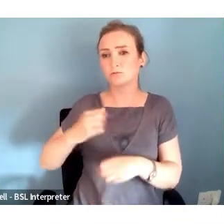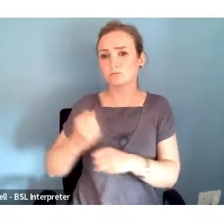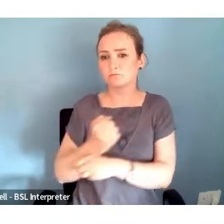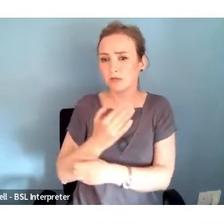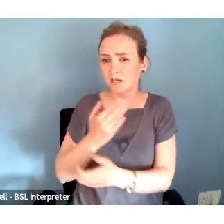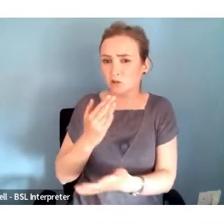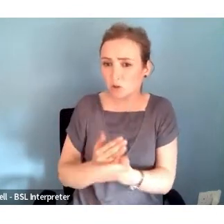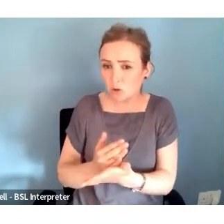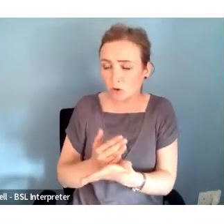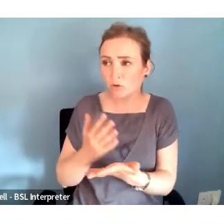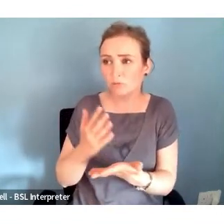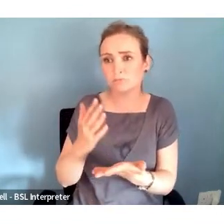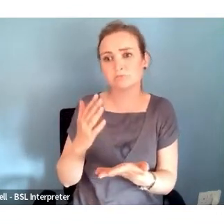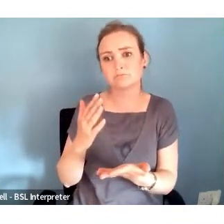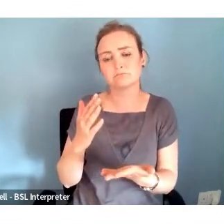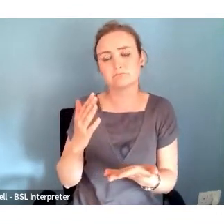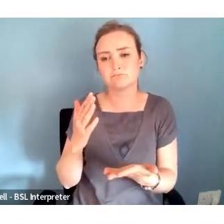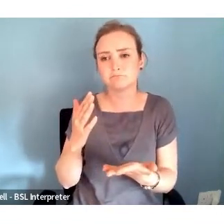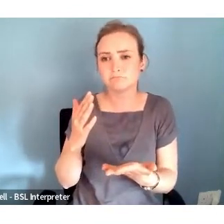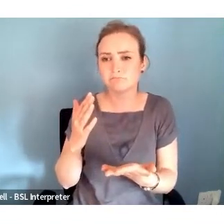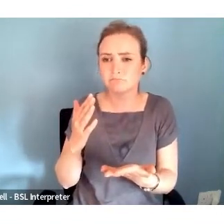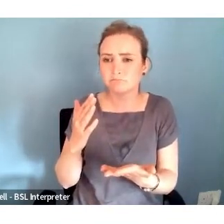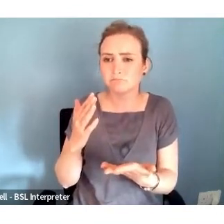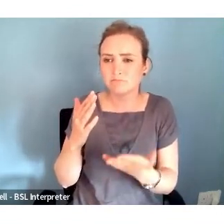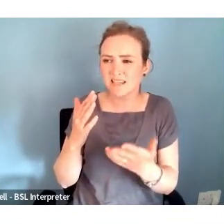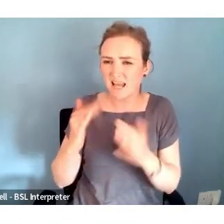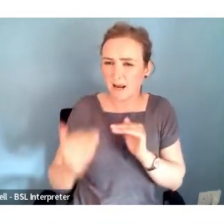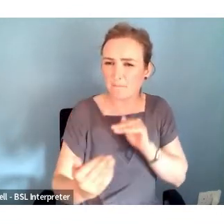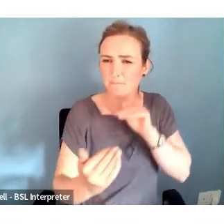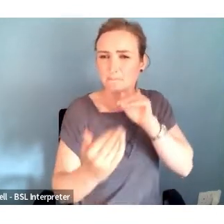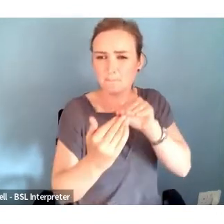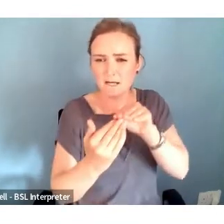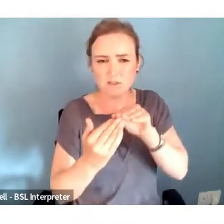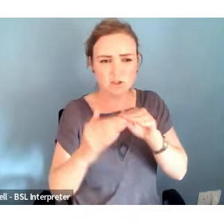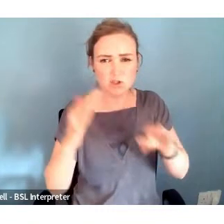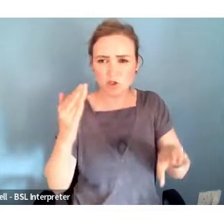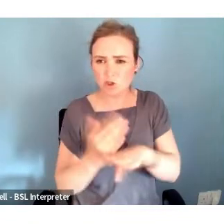ly reflective of what the person will be doing and also that they focus on those transferable